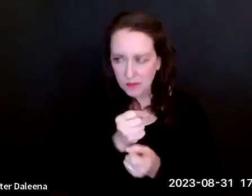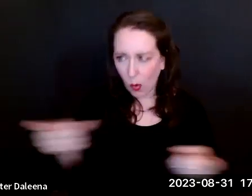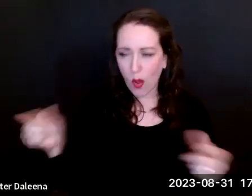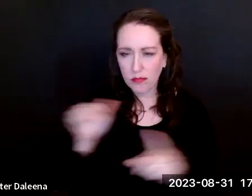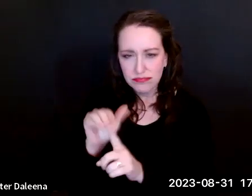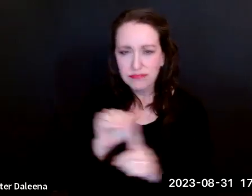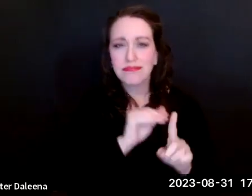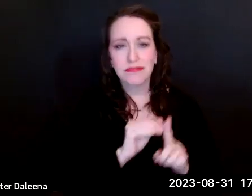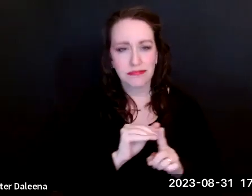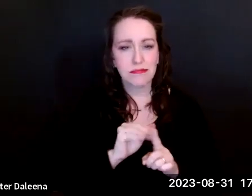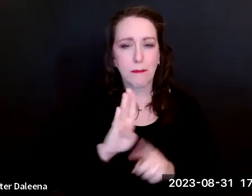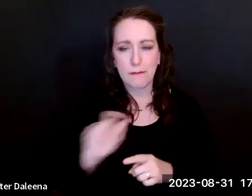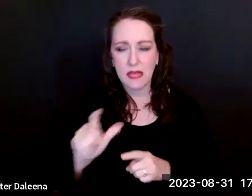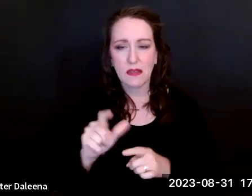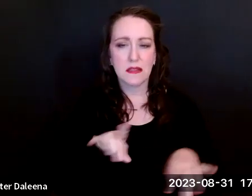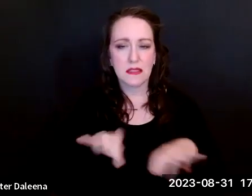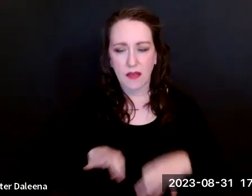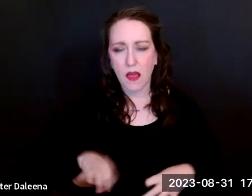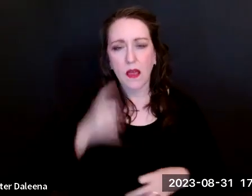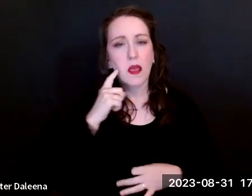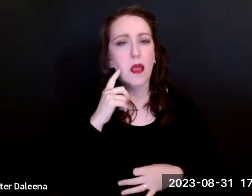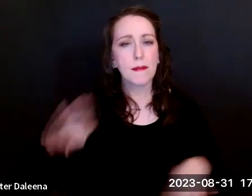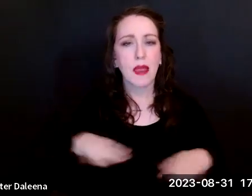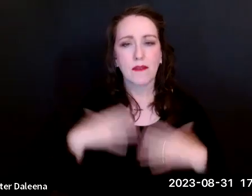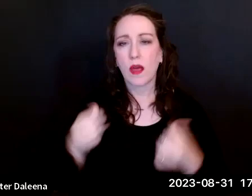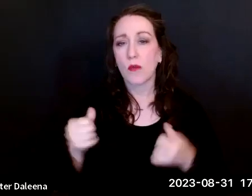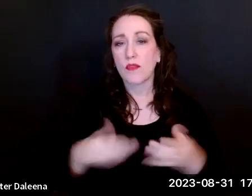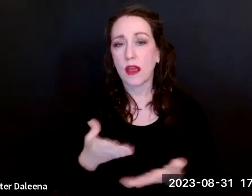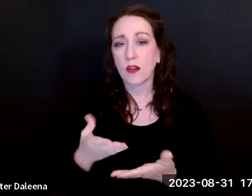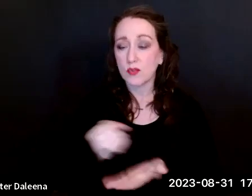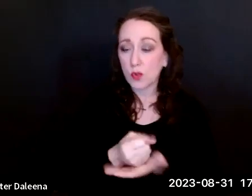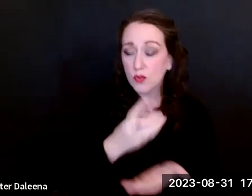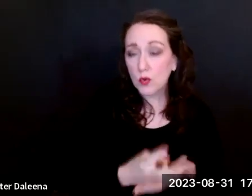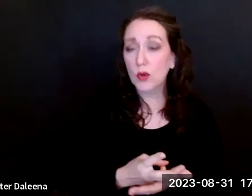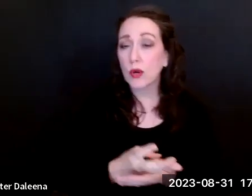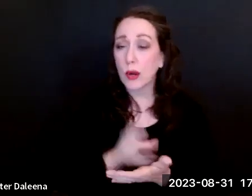defines Behavioral Health provider to include social workers marriage and family therapists